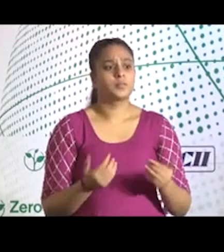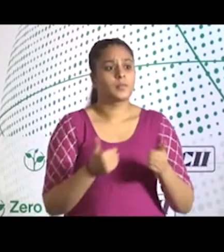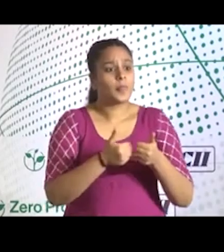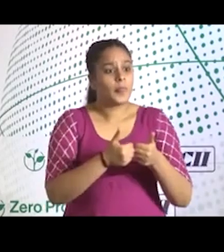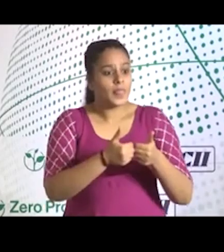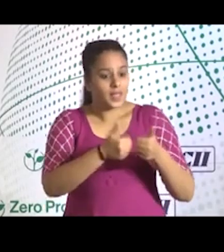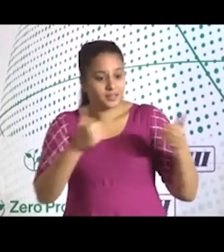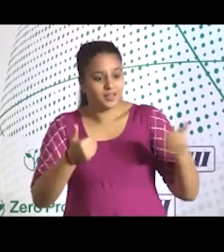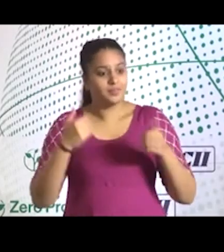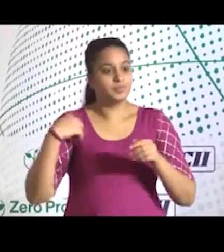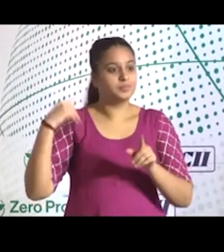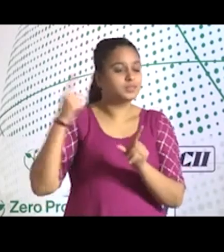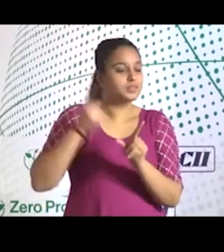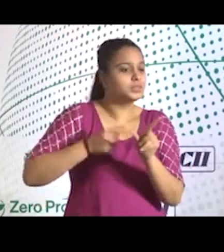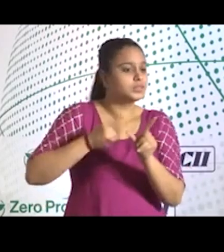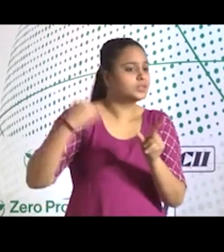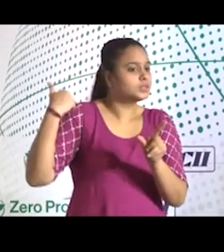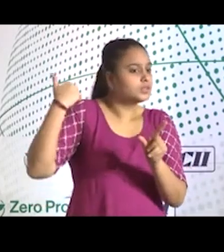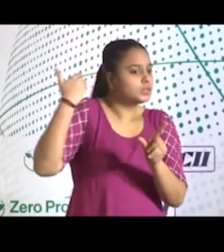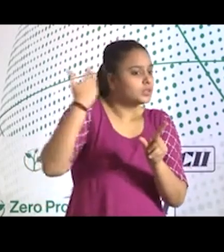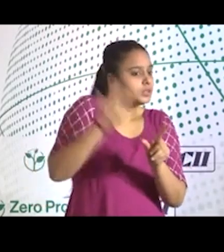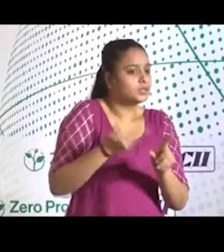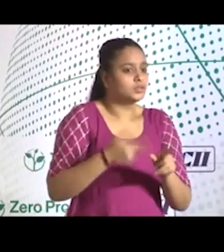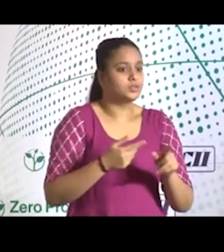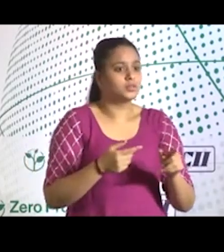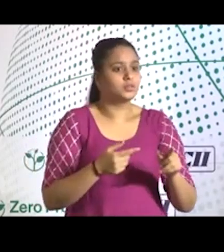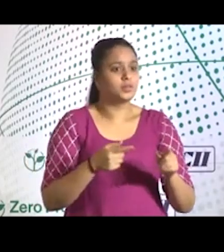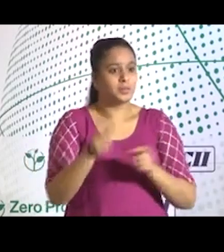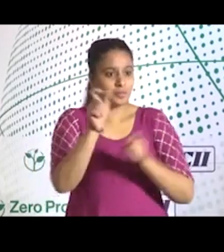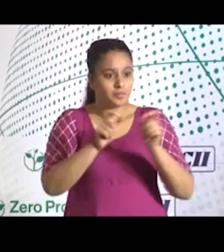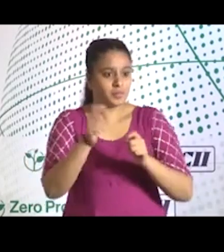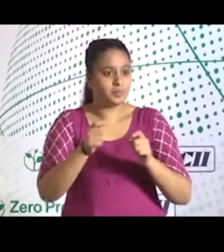in the last mile that I think we are still struggling to figure out how to fix.